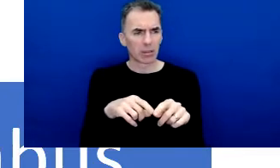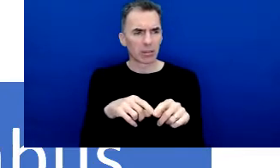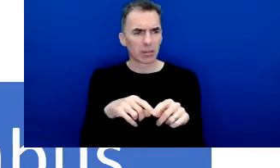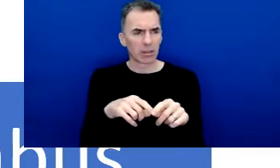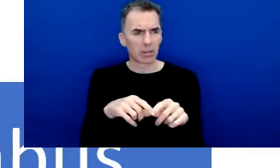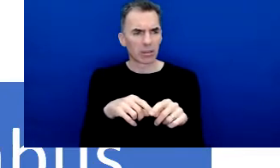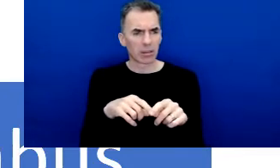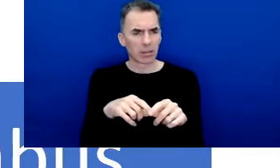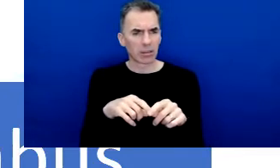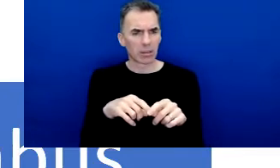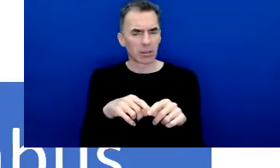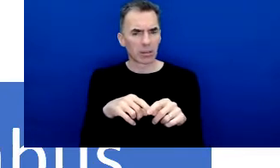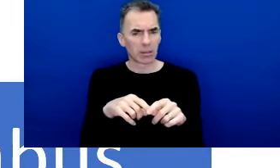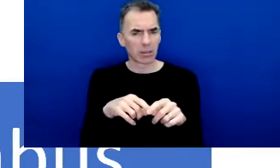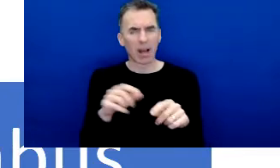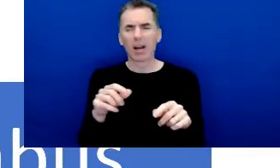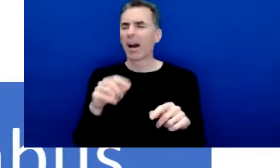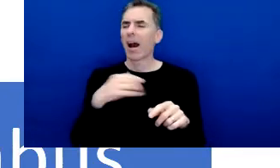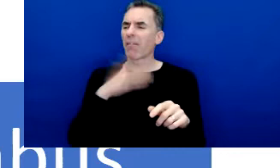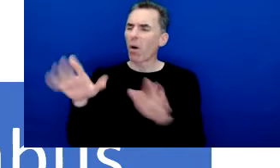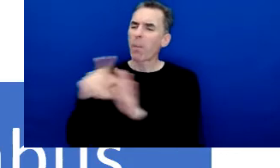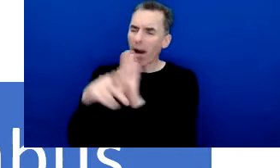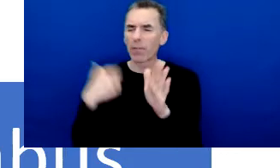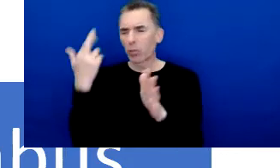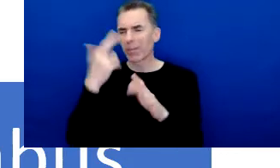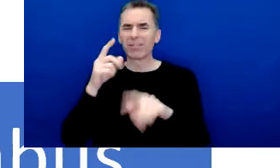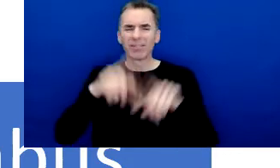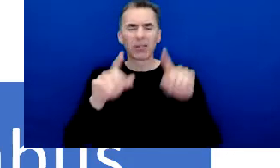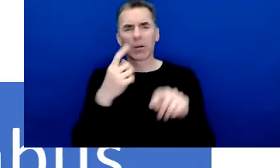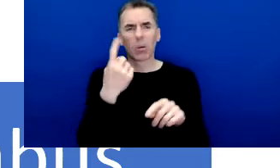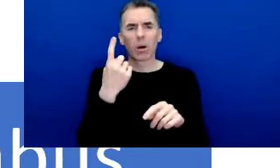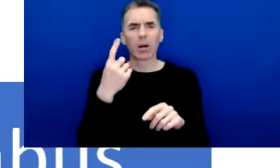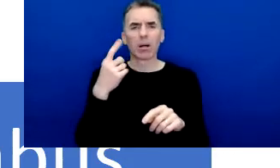policies and reasons. I think this was from Leslie Johnson.